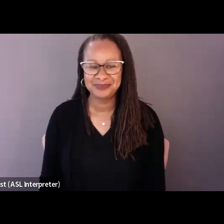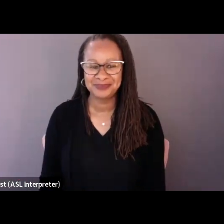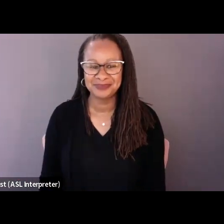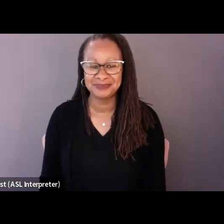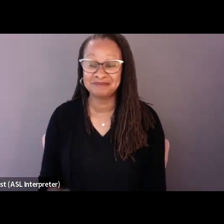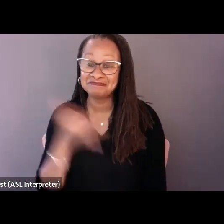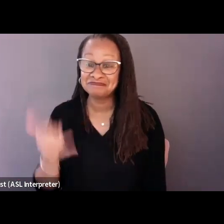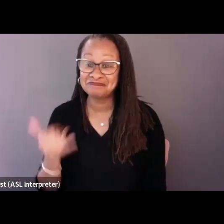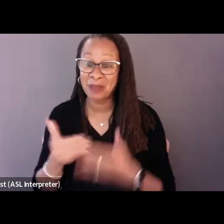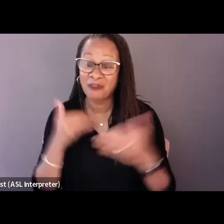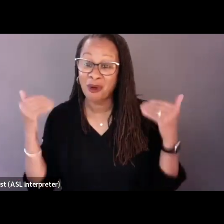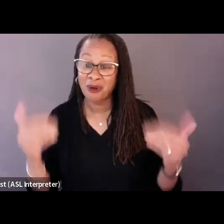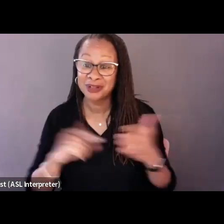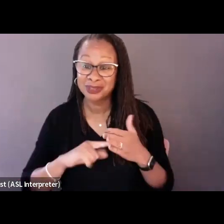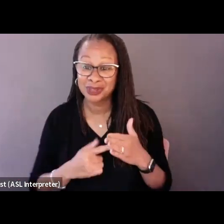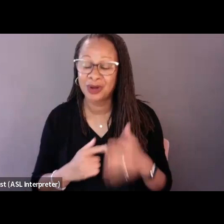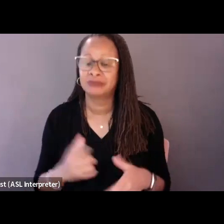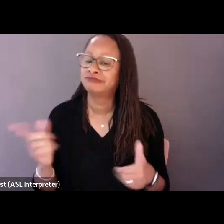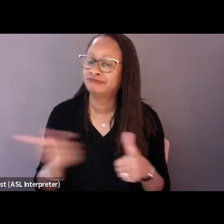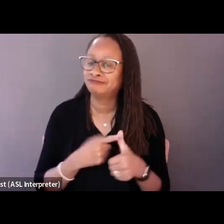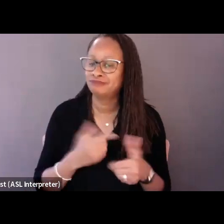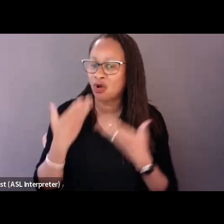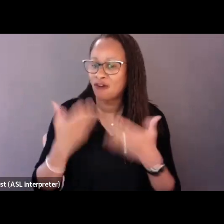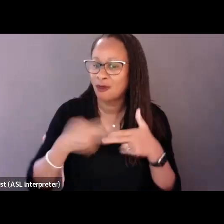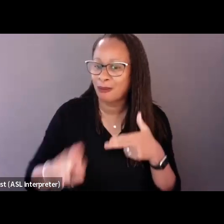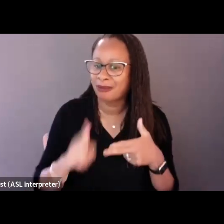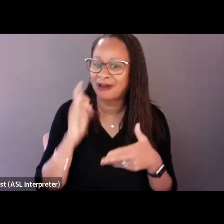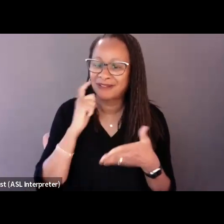Now before we get started, I would like to offer a brief land acknowledgement.